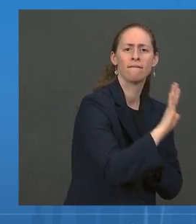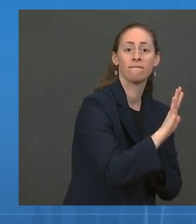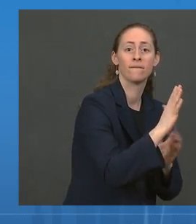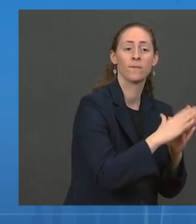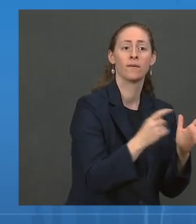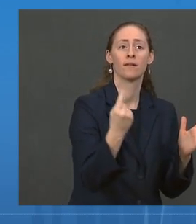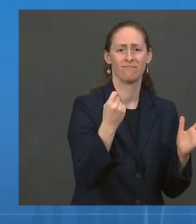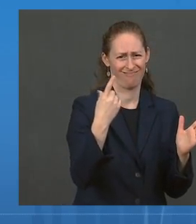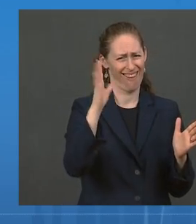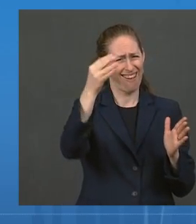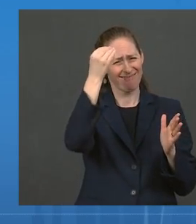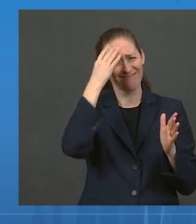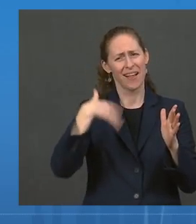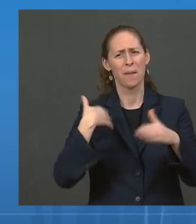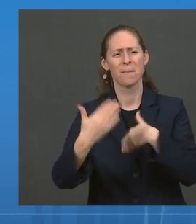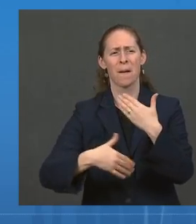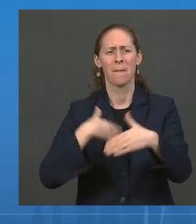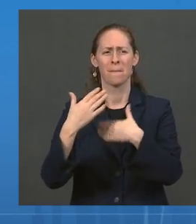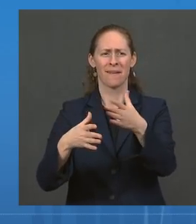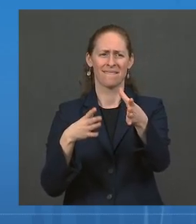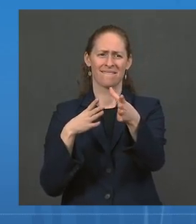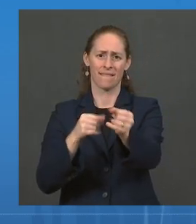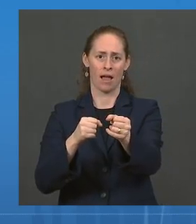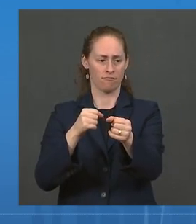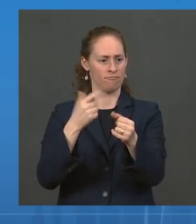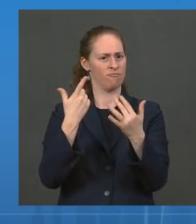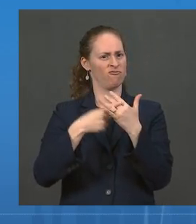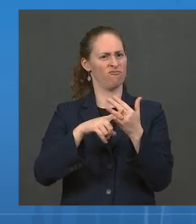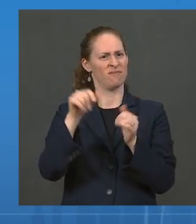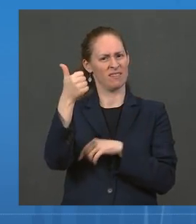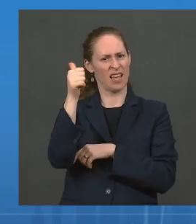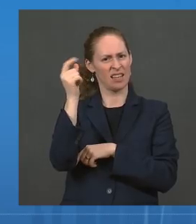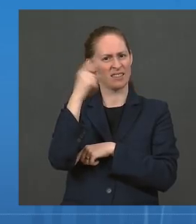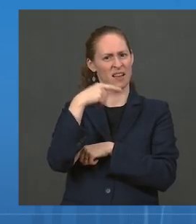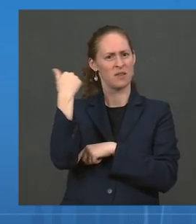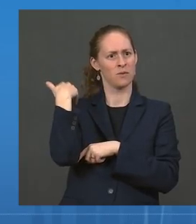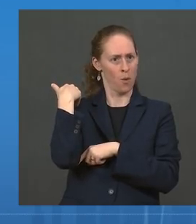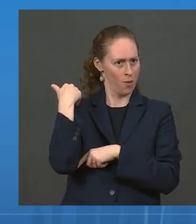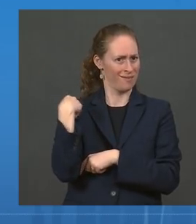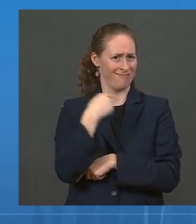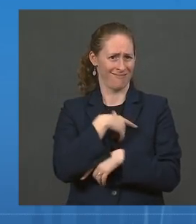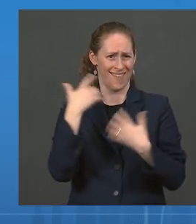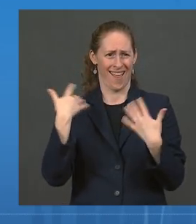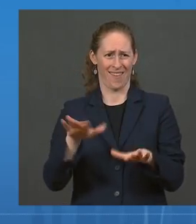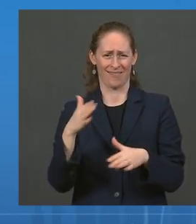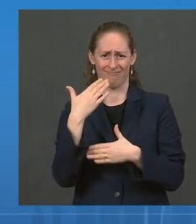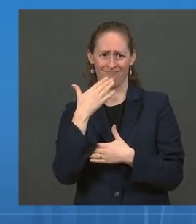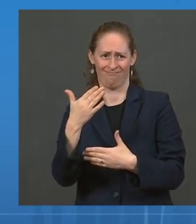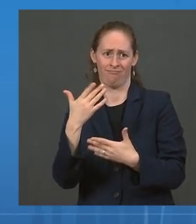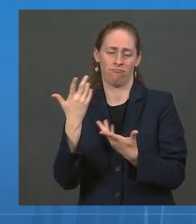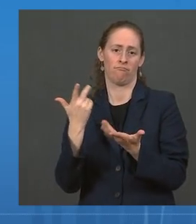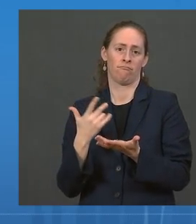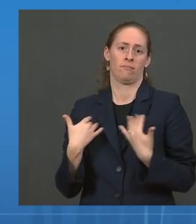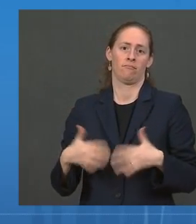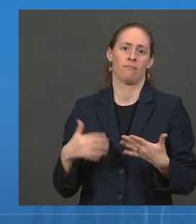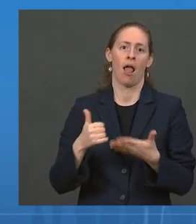10 days ago. Already, our effective rollout is helping parents and families across the country experience